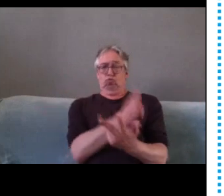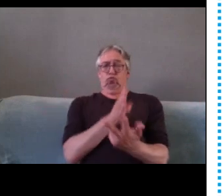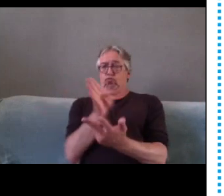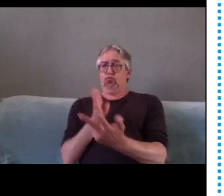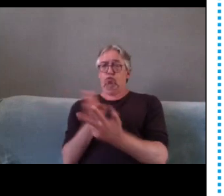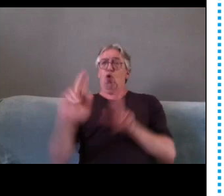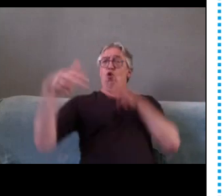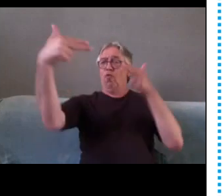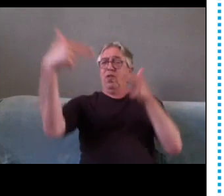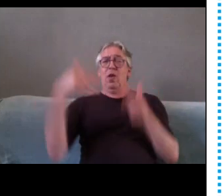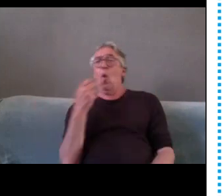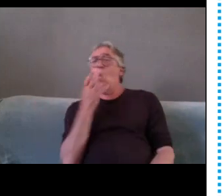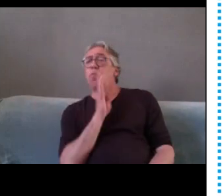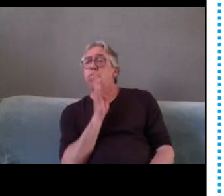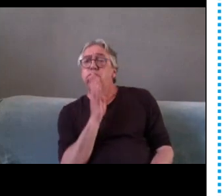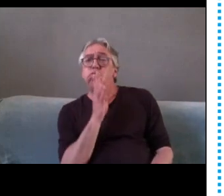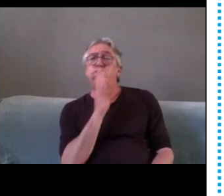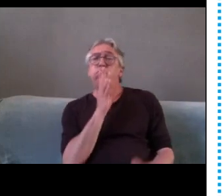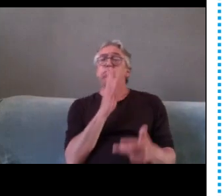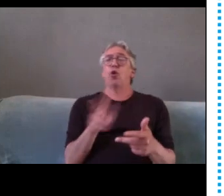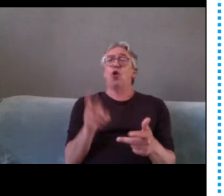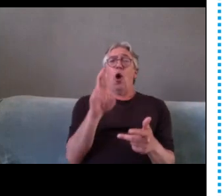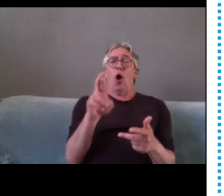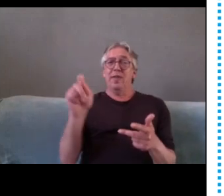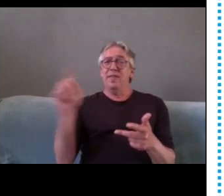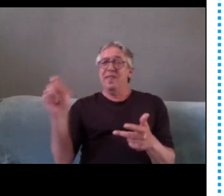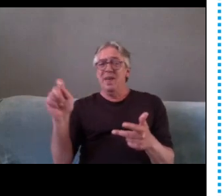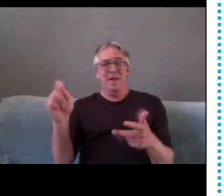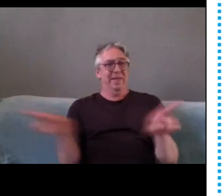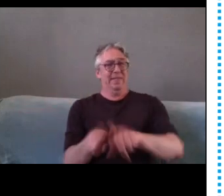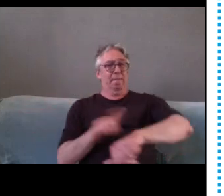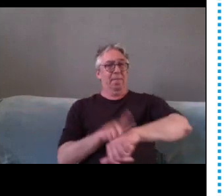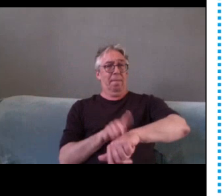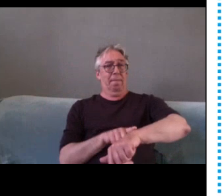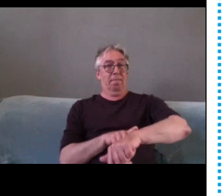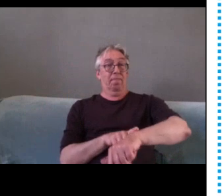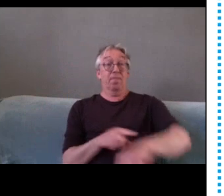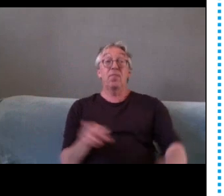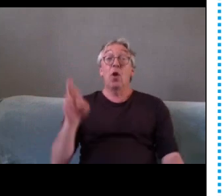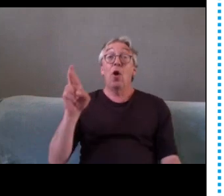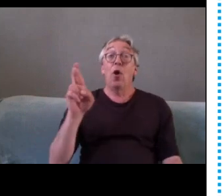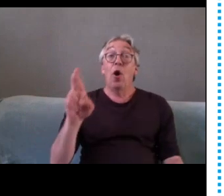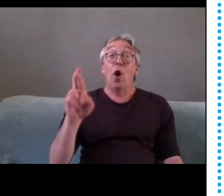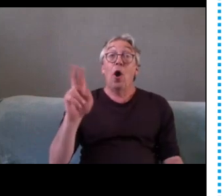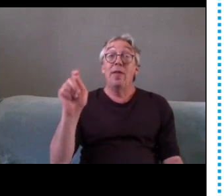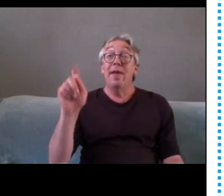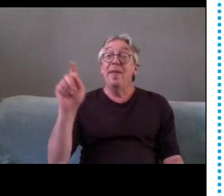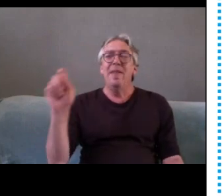audio and real-time text at the same time. And real-time text is a system in which the text